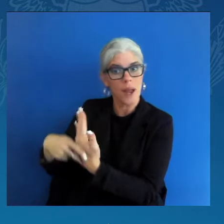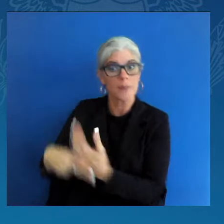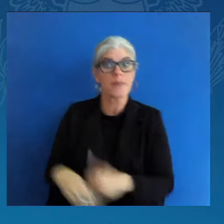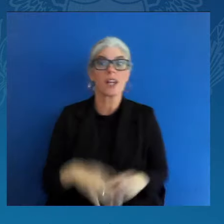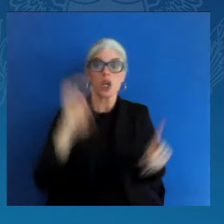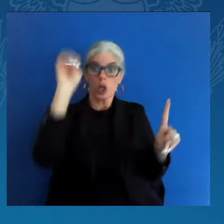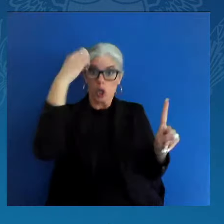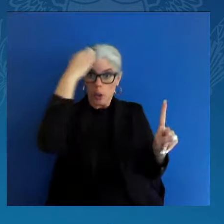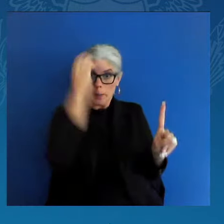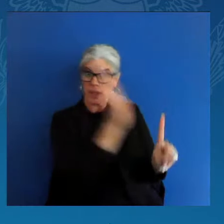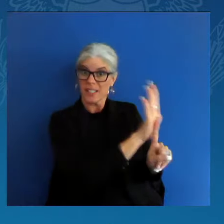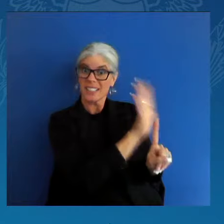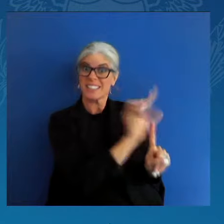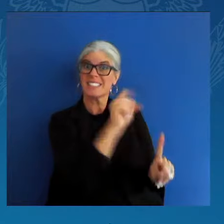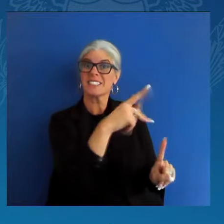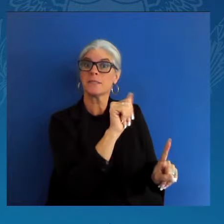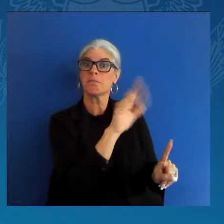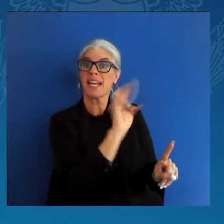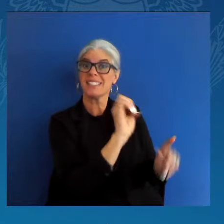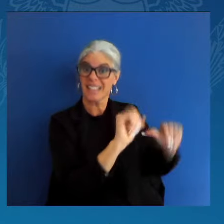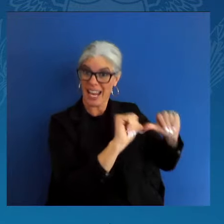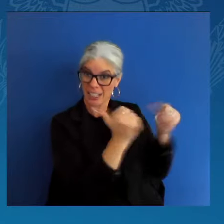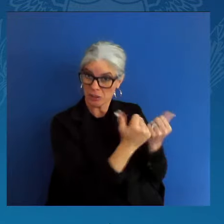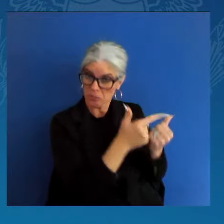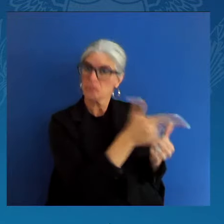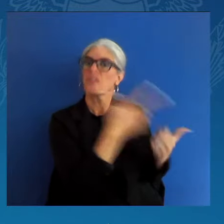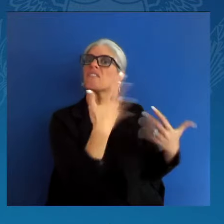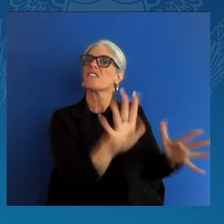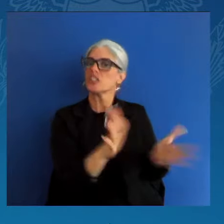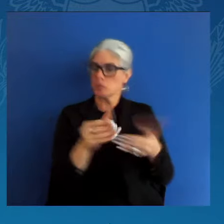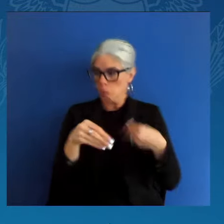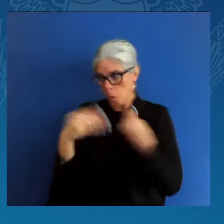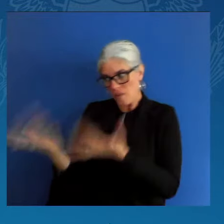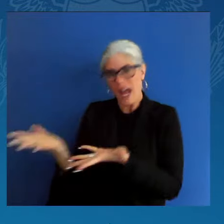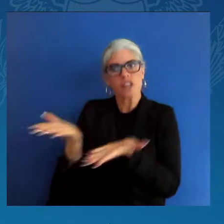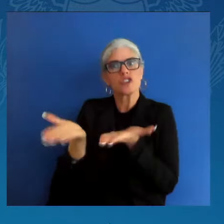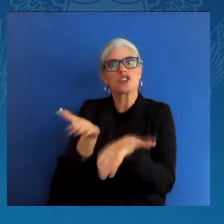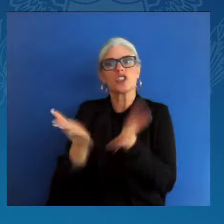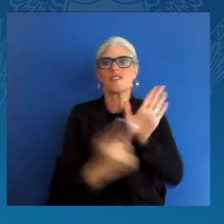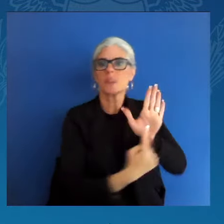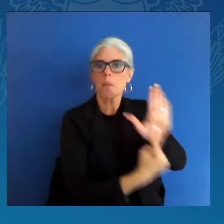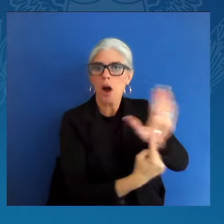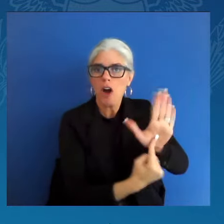In addition to that, we're building Gateway, the world's first space station around the moon